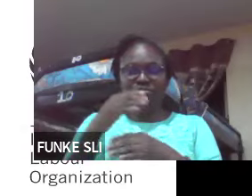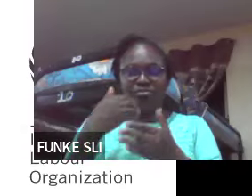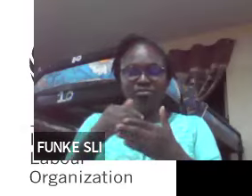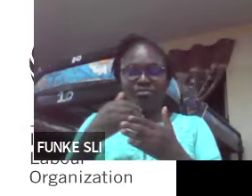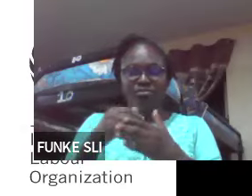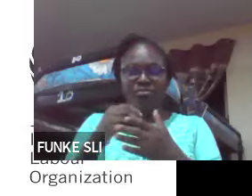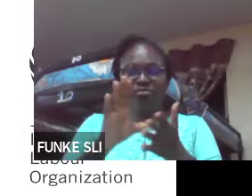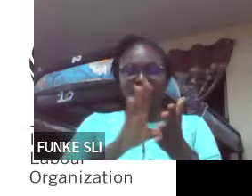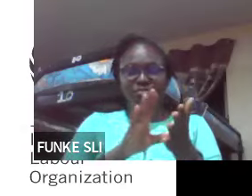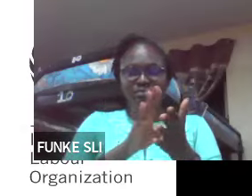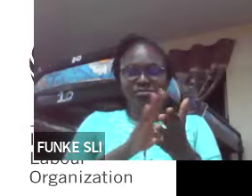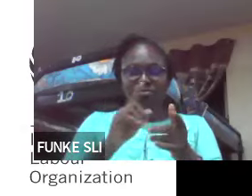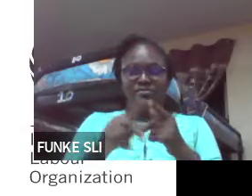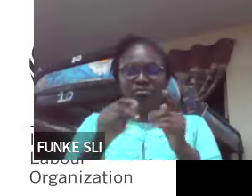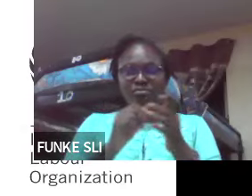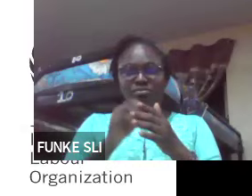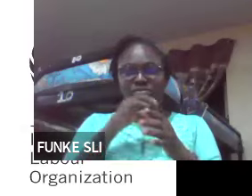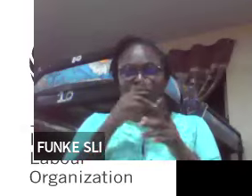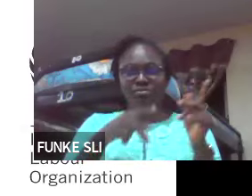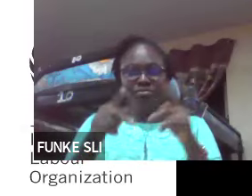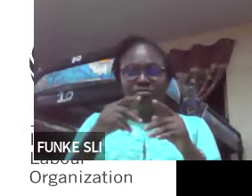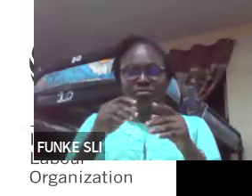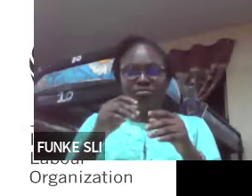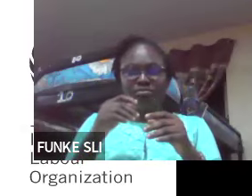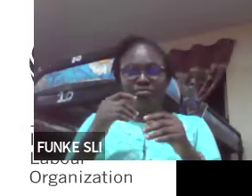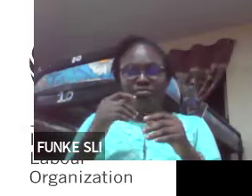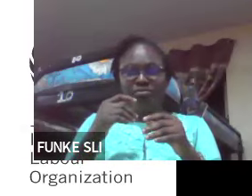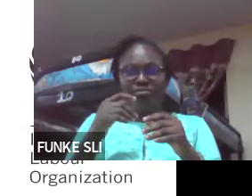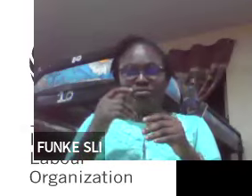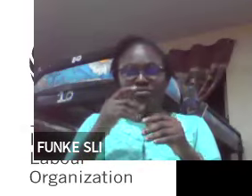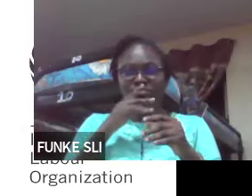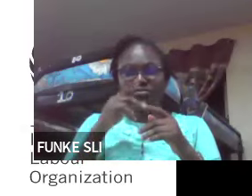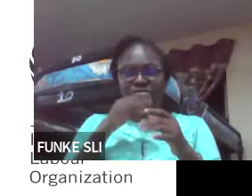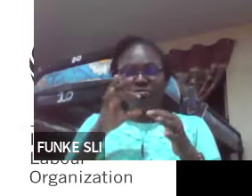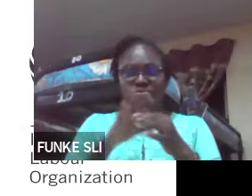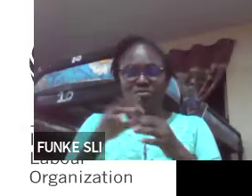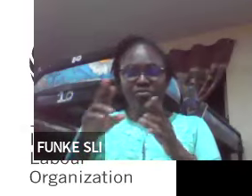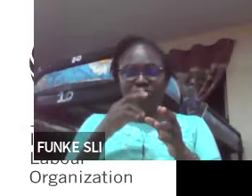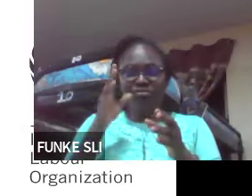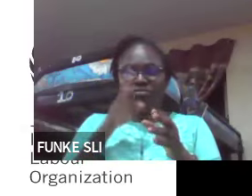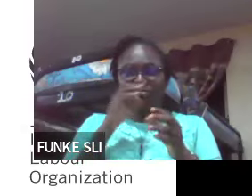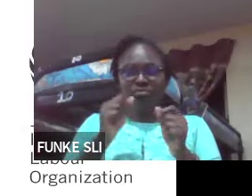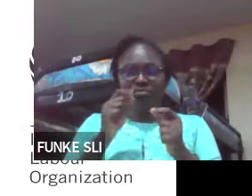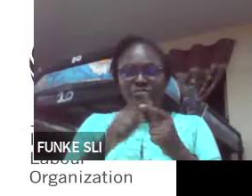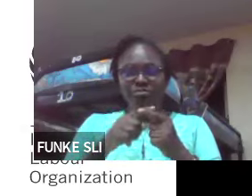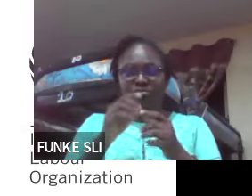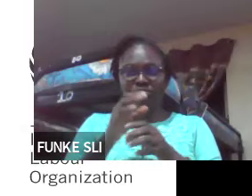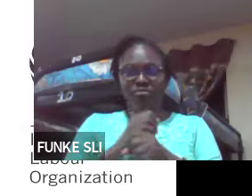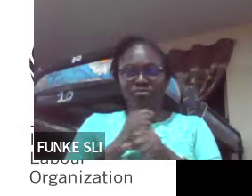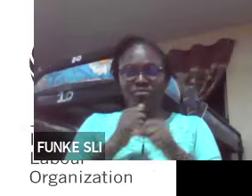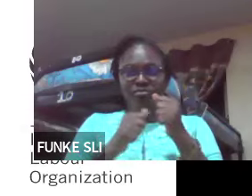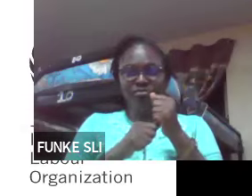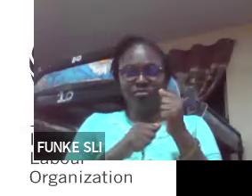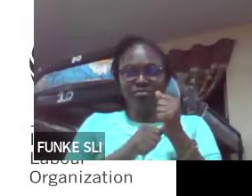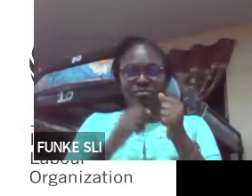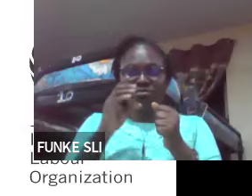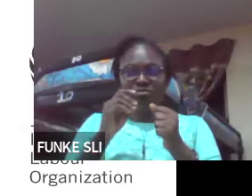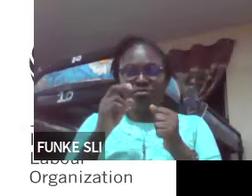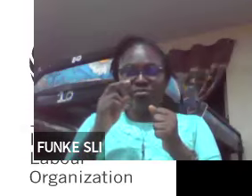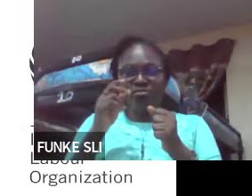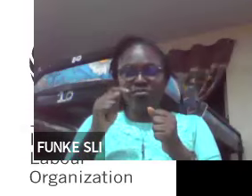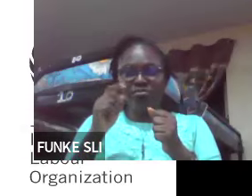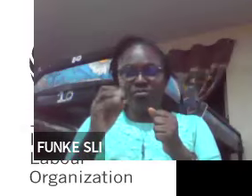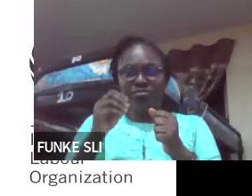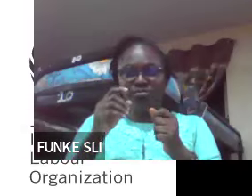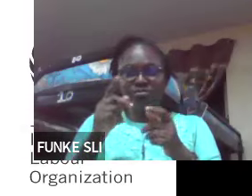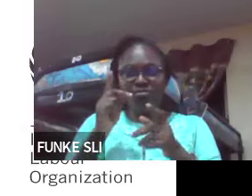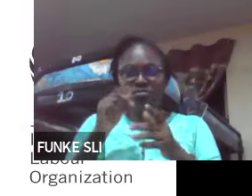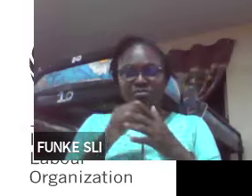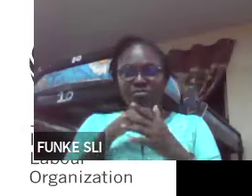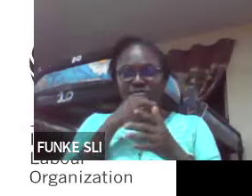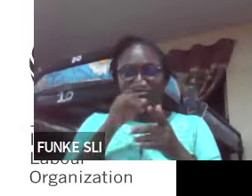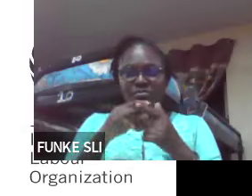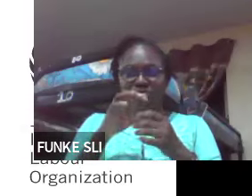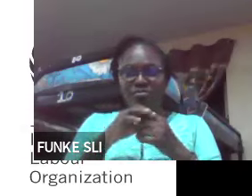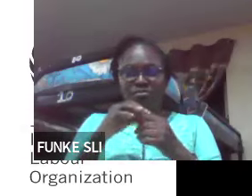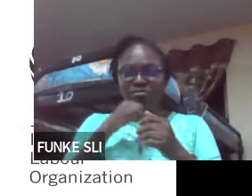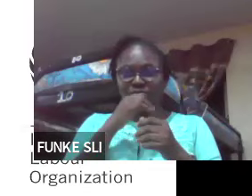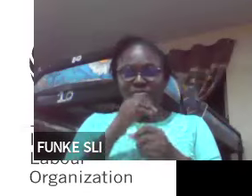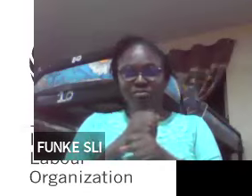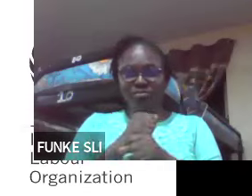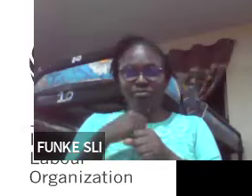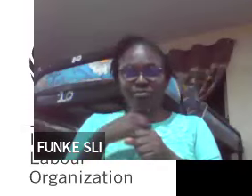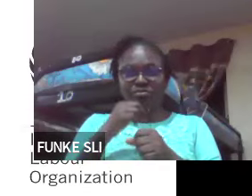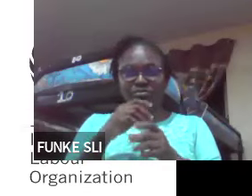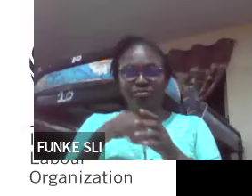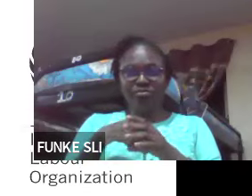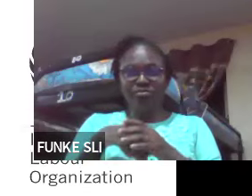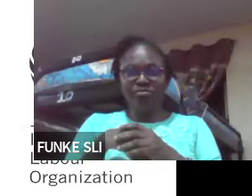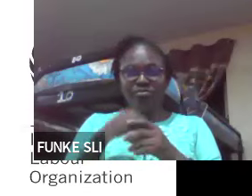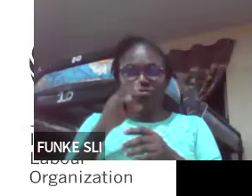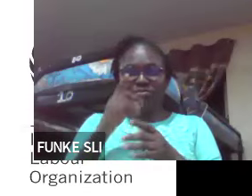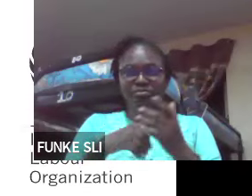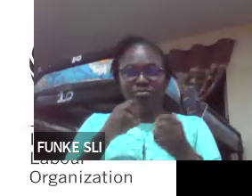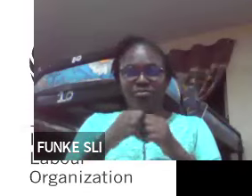Ima Chima: the people that have joined already, I believe, will be able to receive, you know, support with data, but the ones who are yet to join will not. So we need to find out what the issues are. 1st of all.